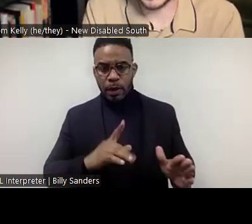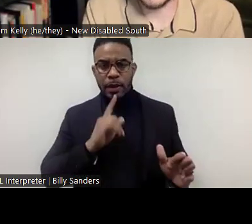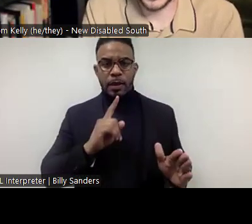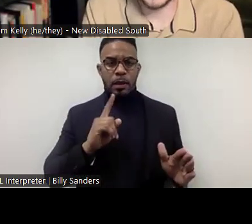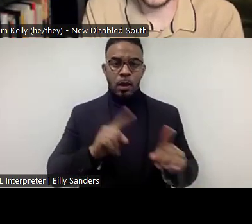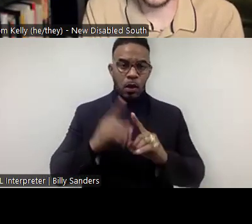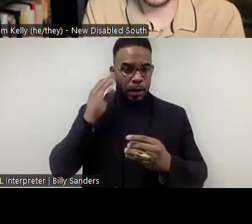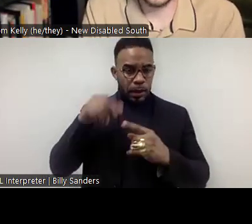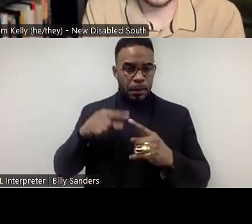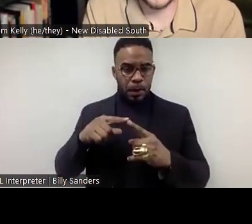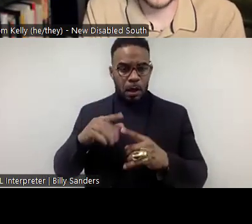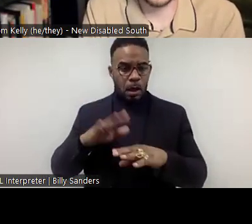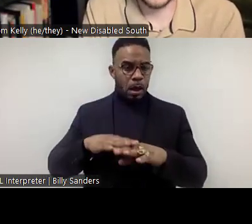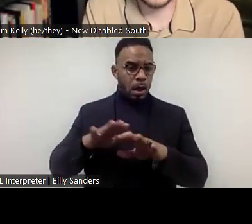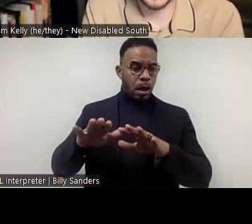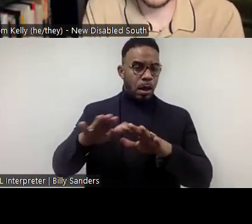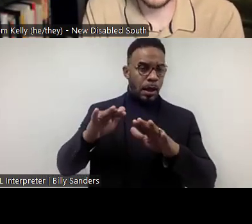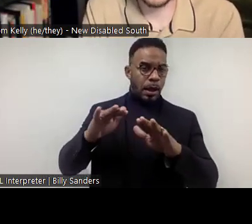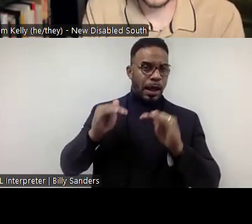think for me the critical part of community organizing and